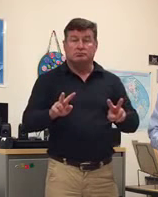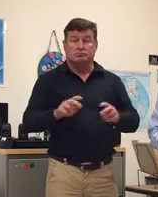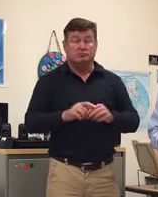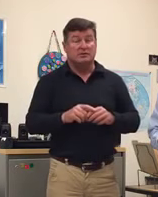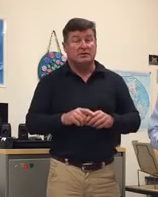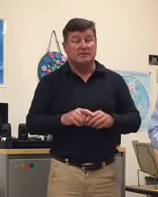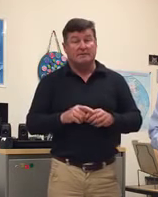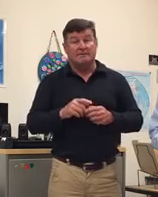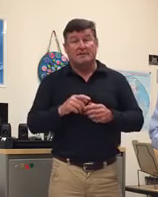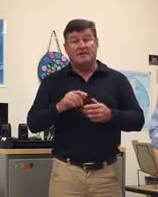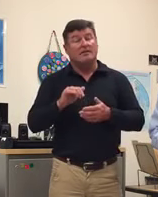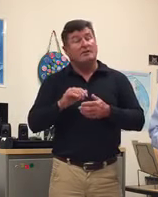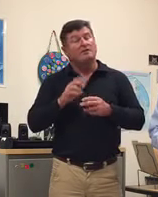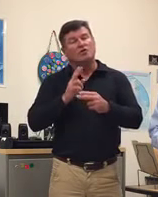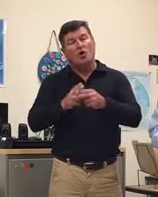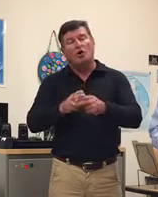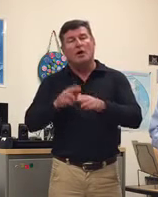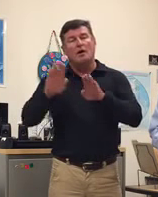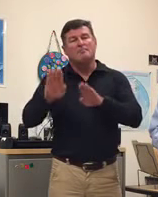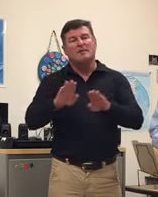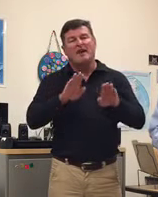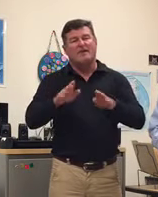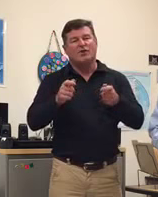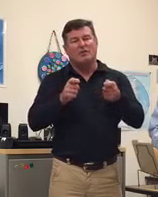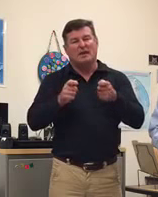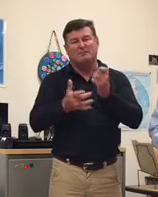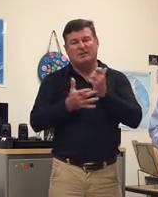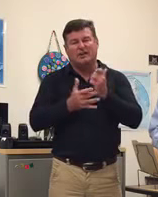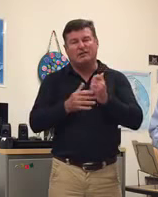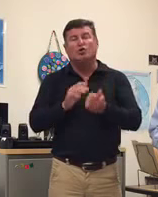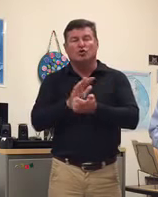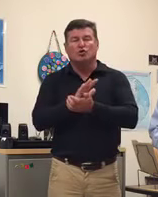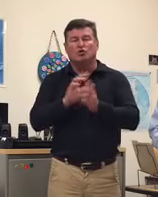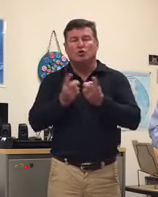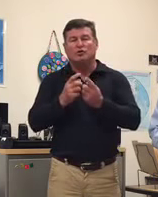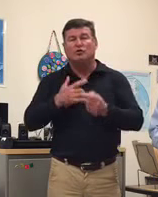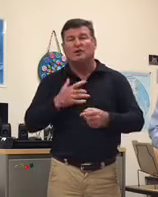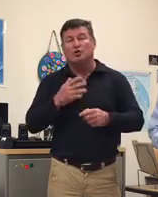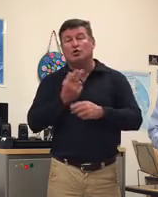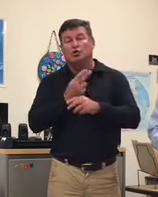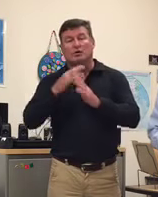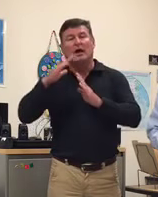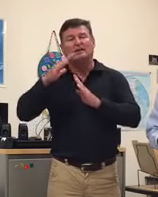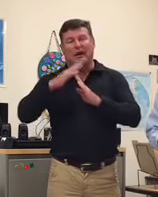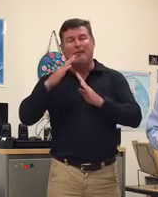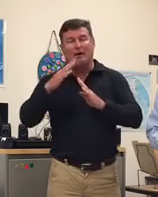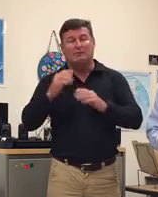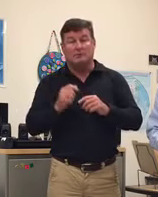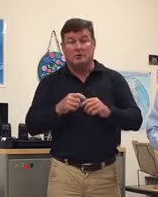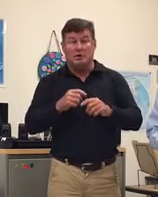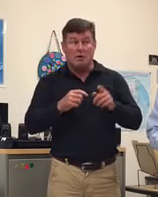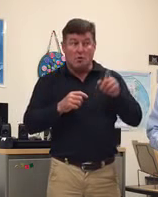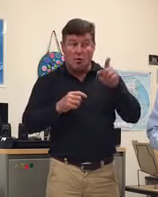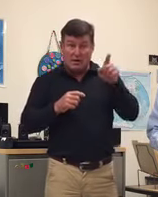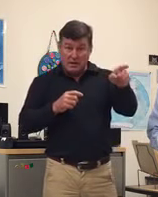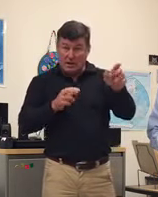This is sometimes a behavior management technique used by school districts, but we want to make sure that the student